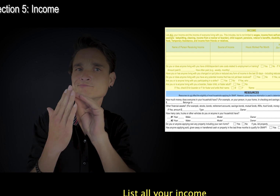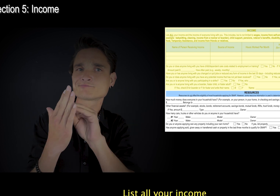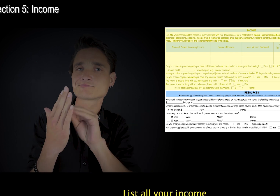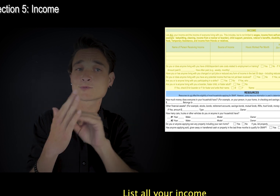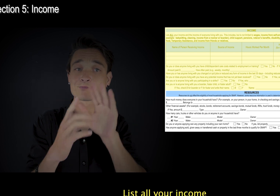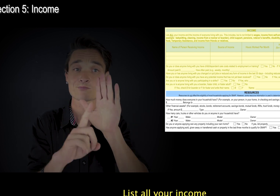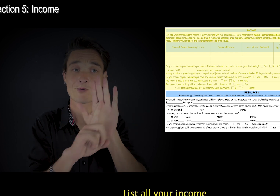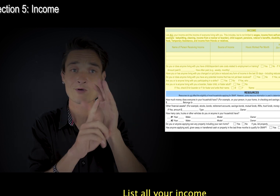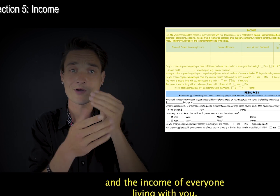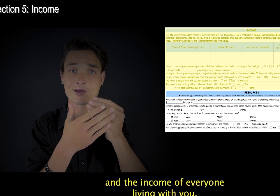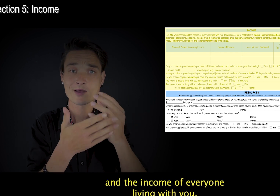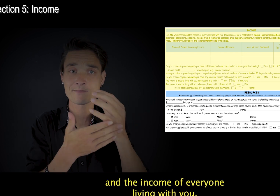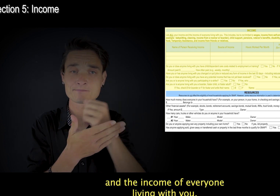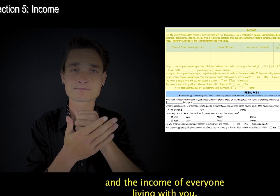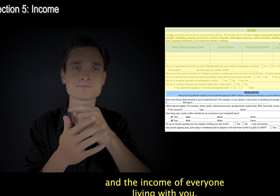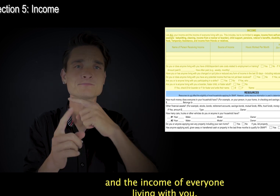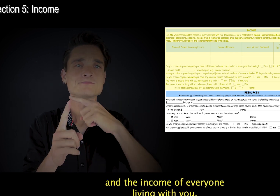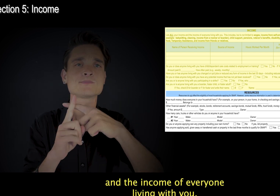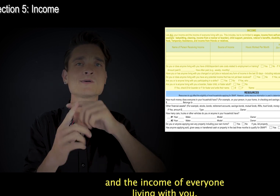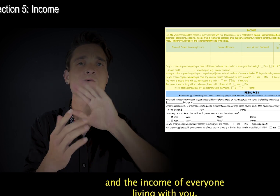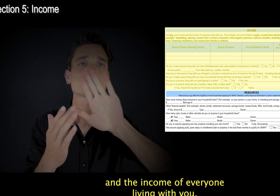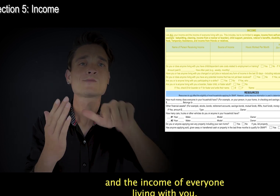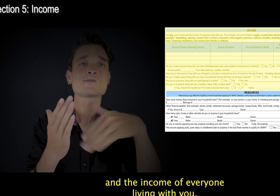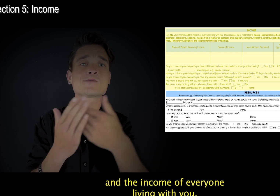List all your income and the income of everyone living with you.